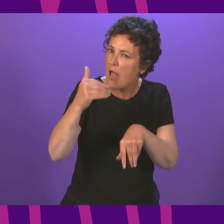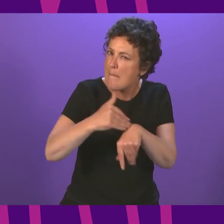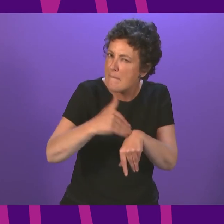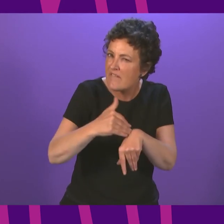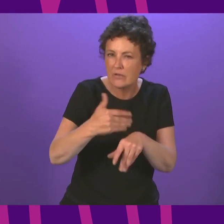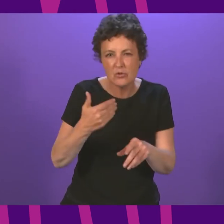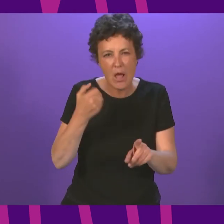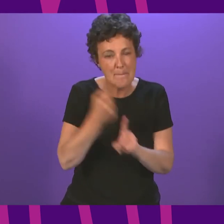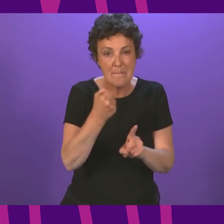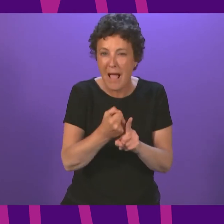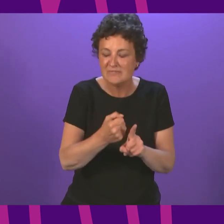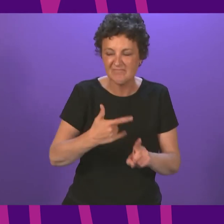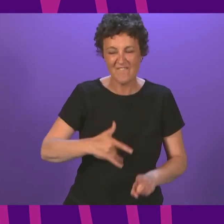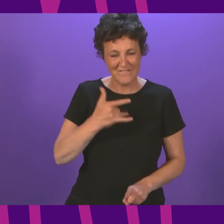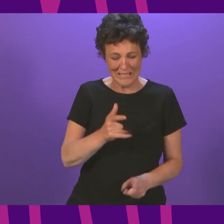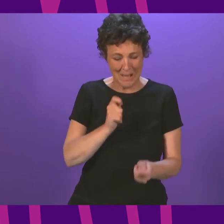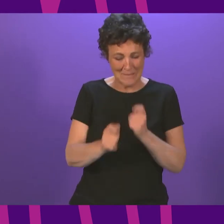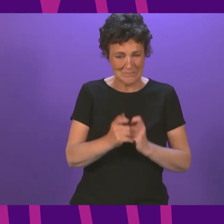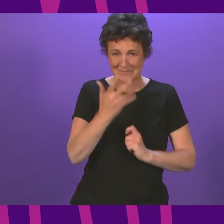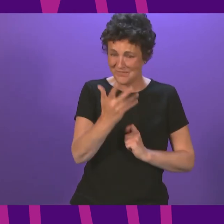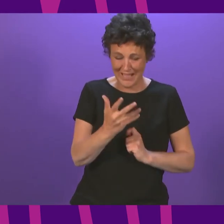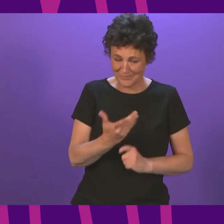not feel that amendment 5 offers even the limited protections that we sought yesterday